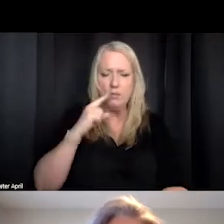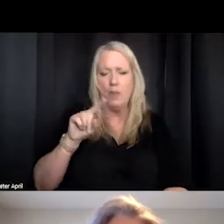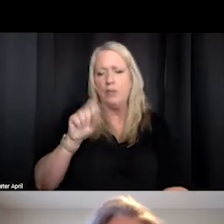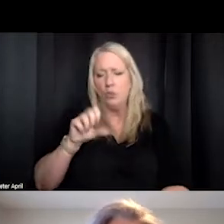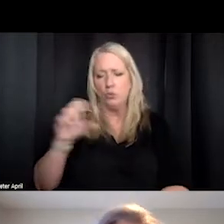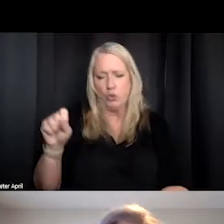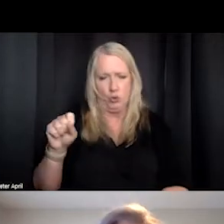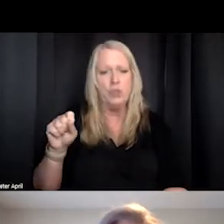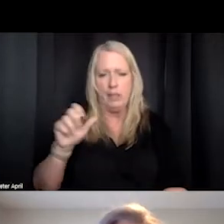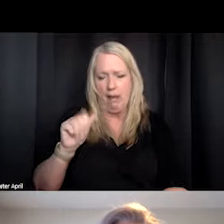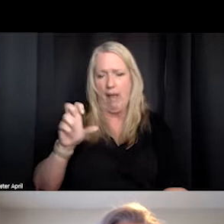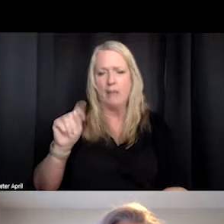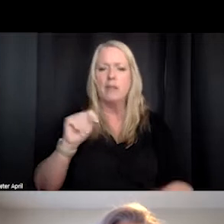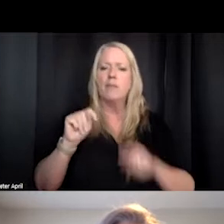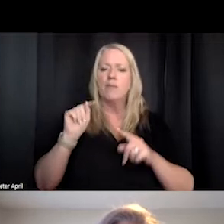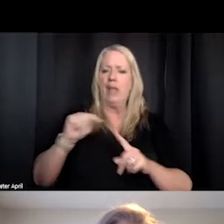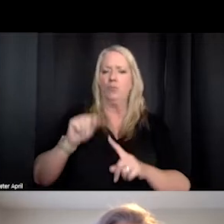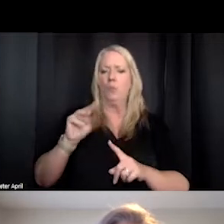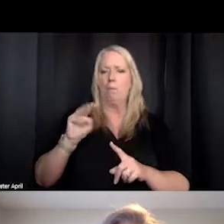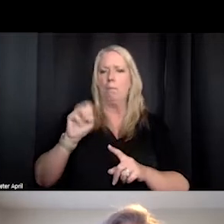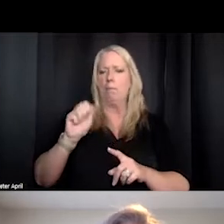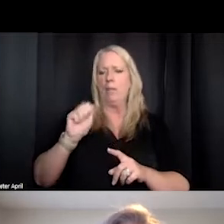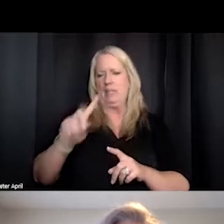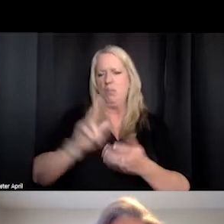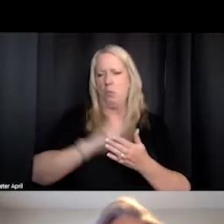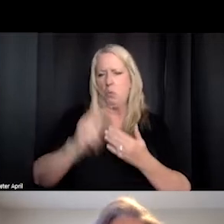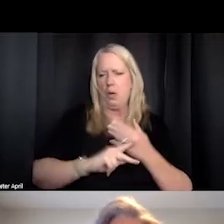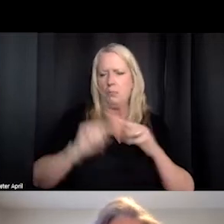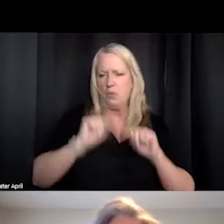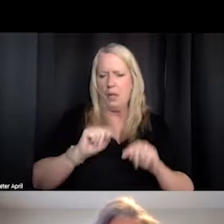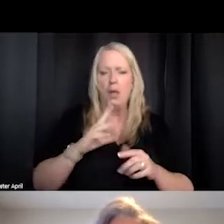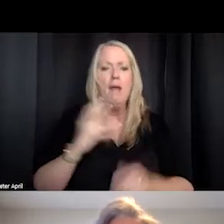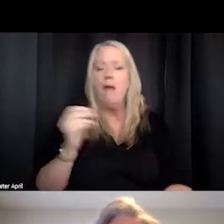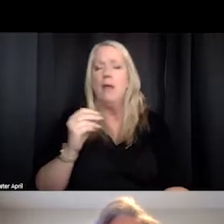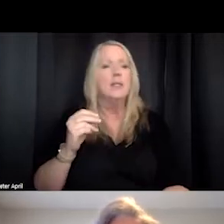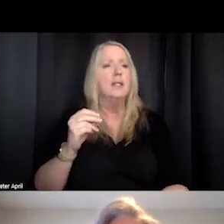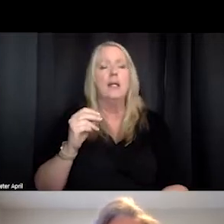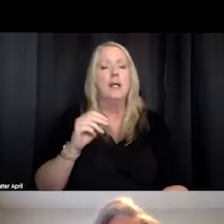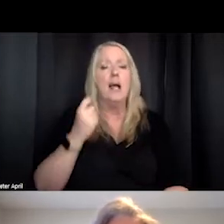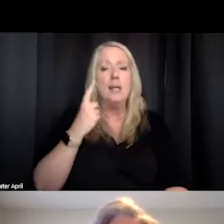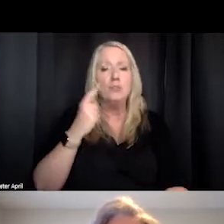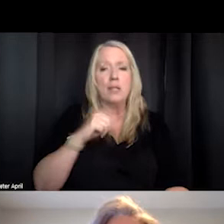WHERE THE MEDICAID PROGRAMS ARE. AND, AND, IT DOES NOT HOWEVER, ADD A NEW